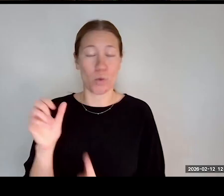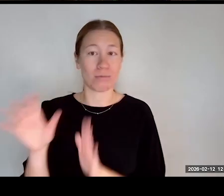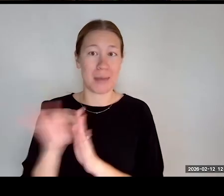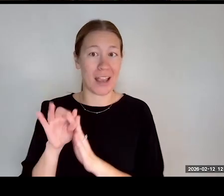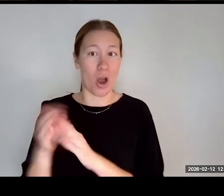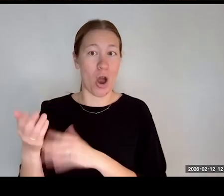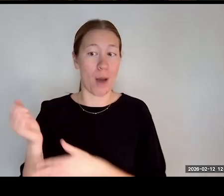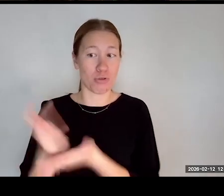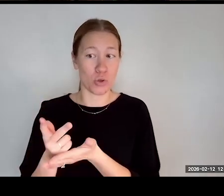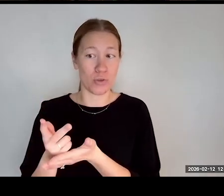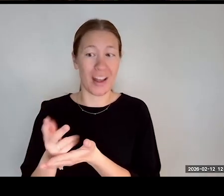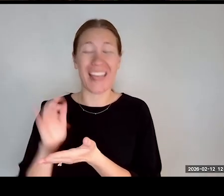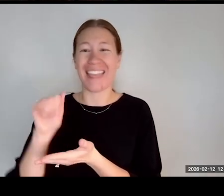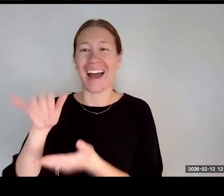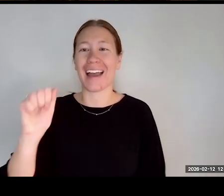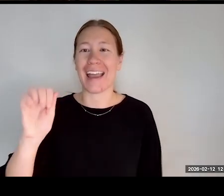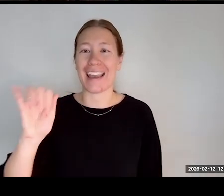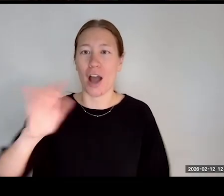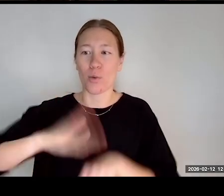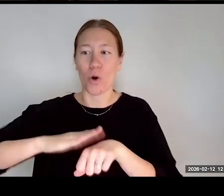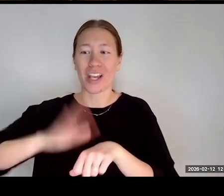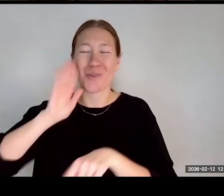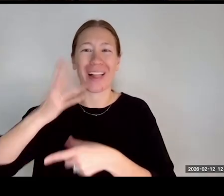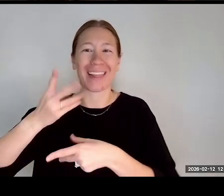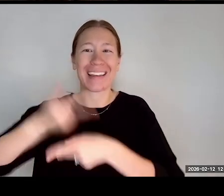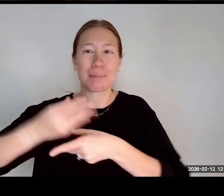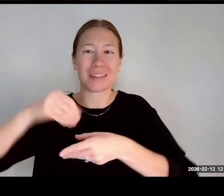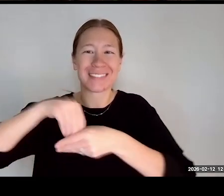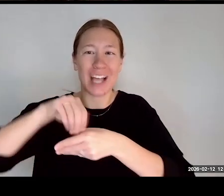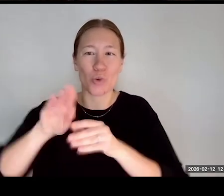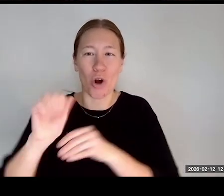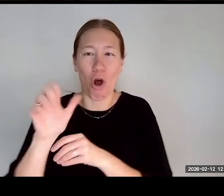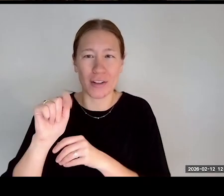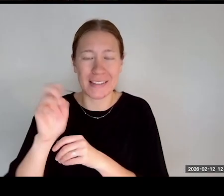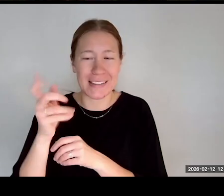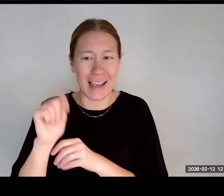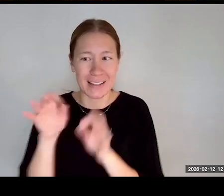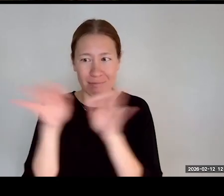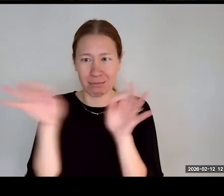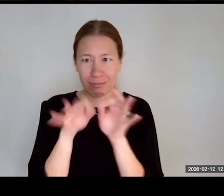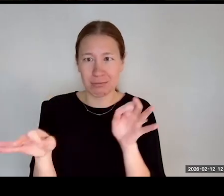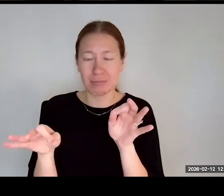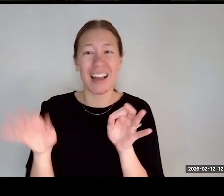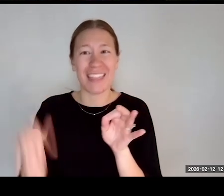this AI warning is gonna remain as a part of your alt text. And that's important because what that tells the end user is nobody reviewed this